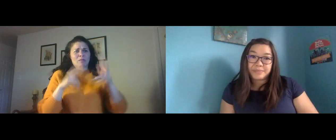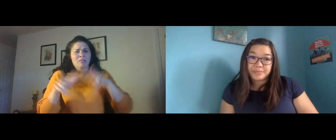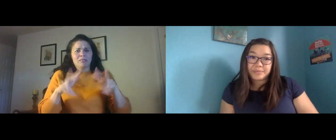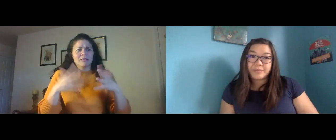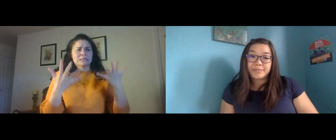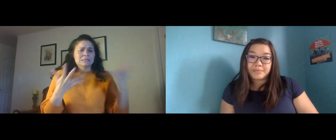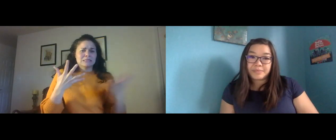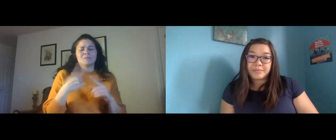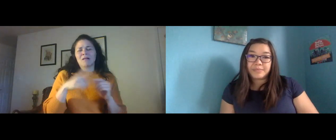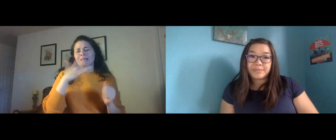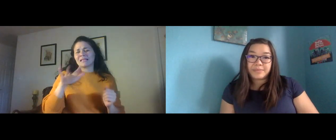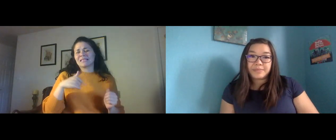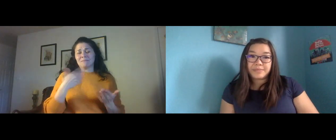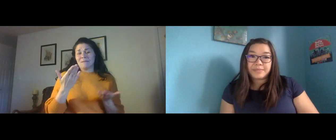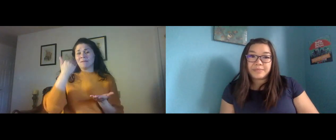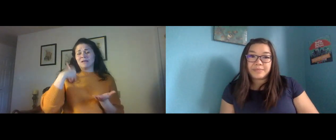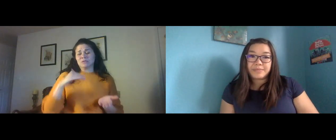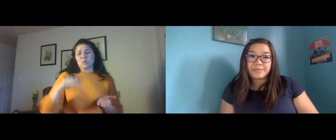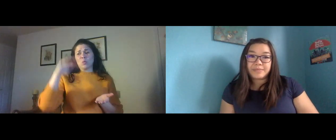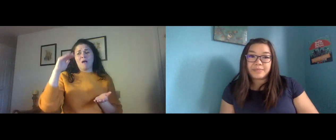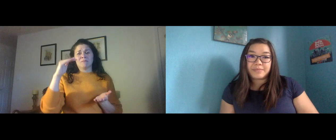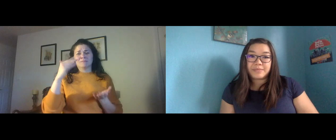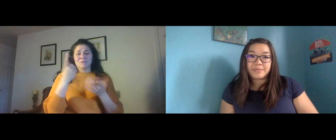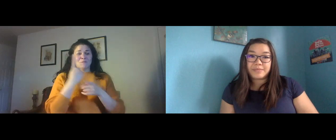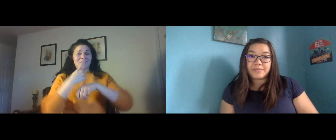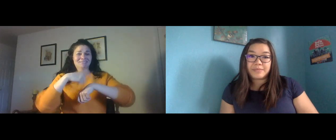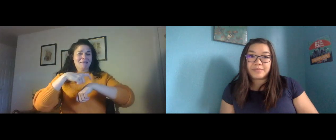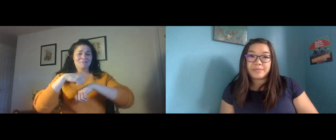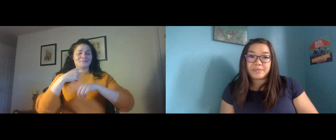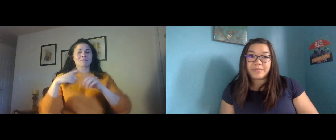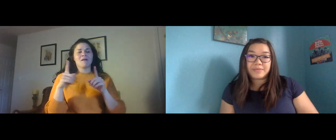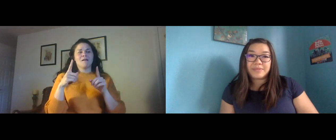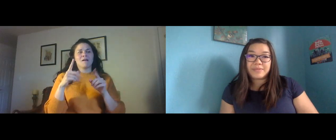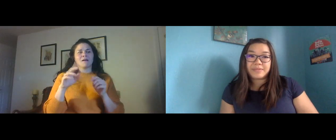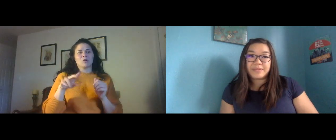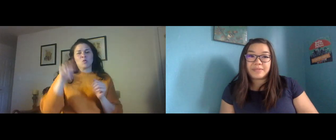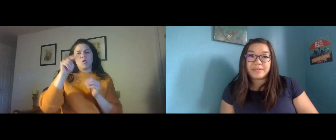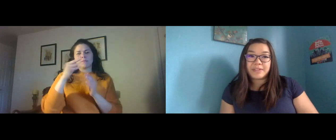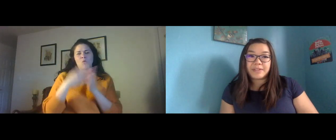As awkward as it may have been, right timing, I was raised in the northern area of Delaware.